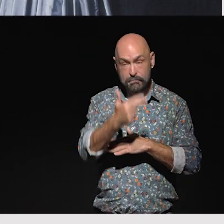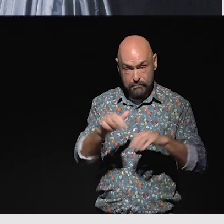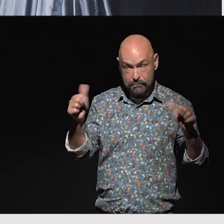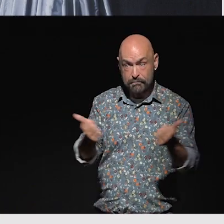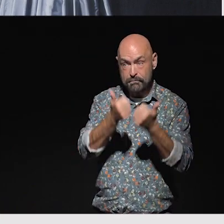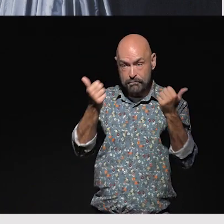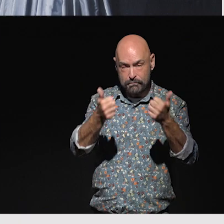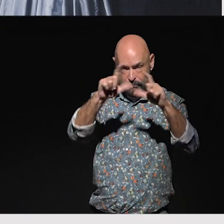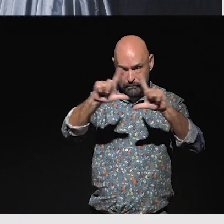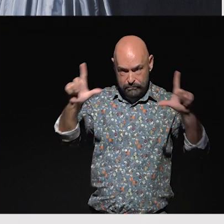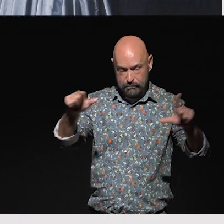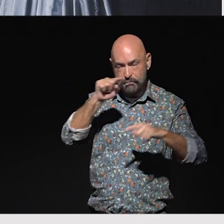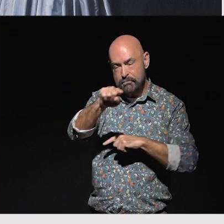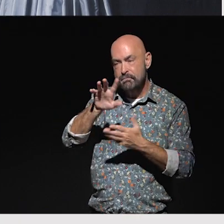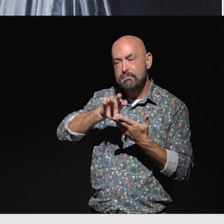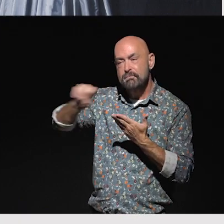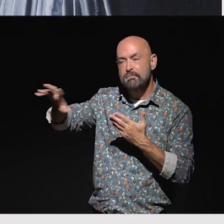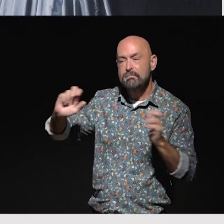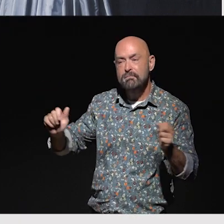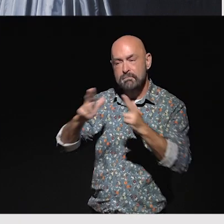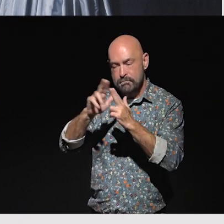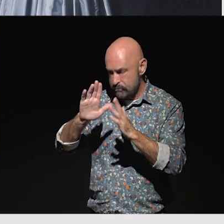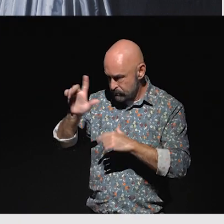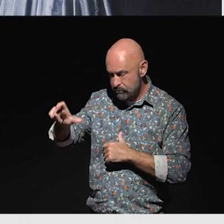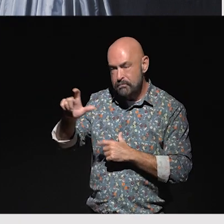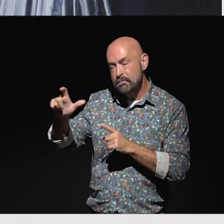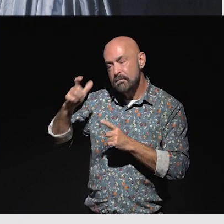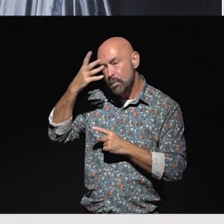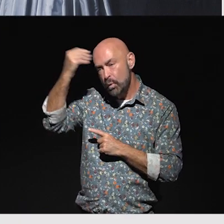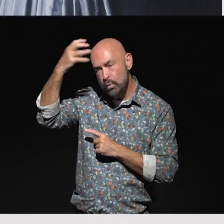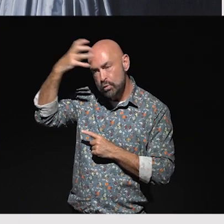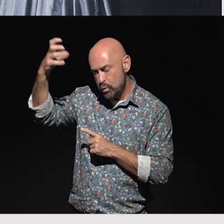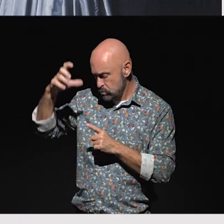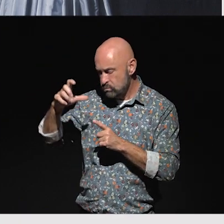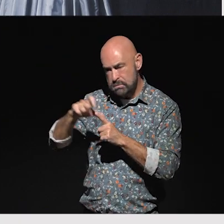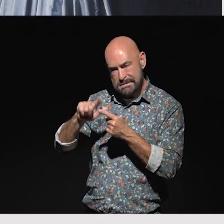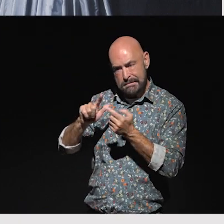it is sent to Paris, and the Duc d'Orleans, the heir to the throne of France,